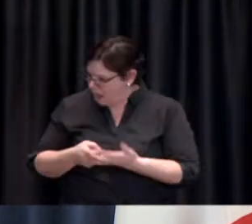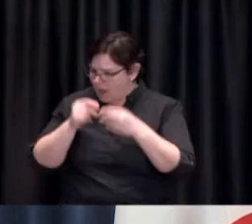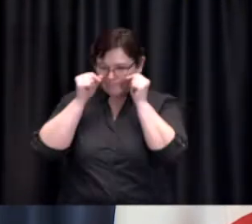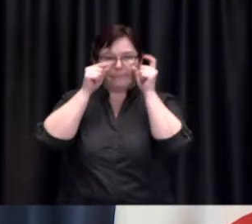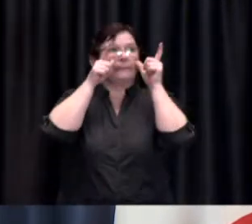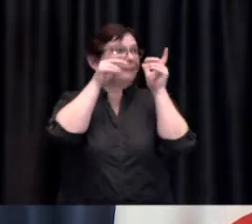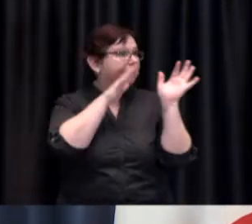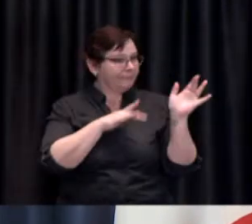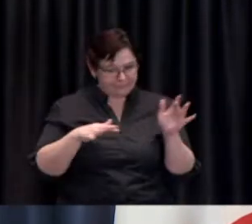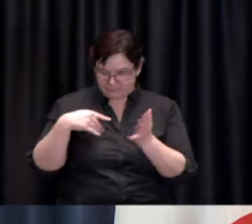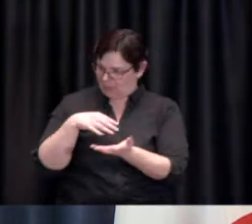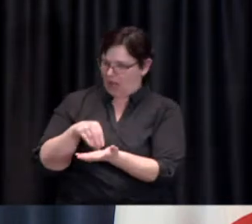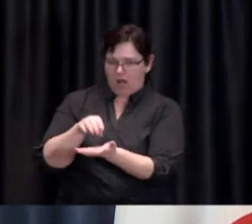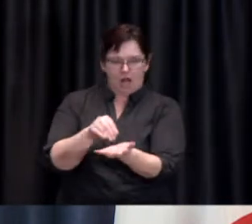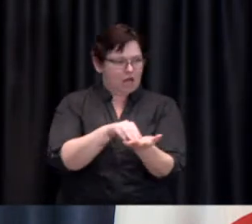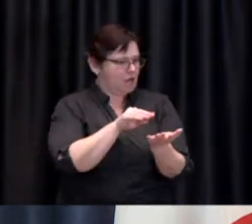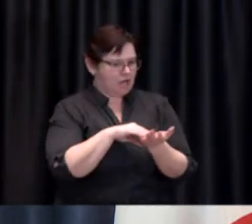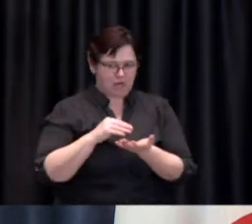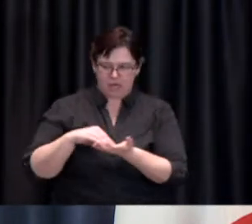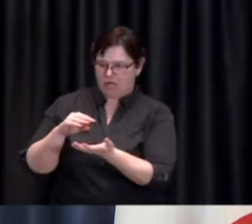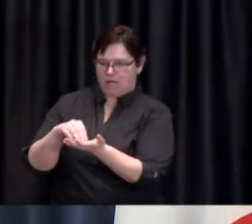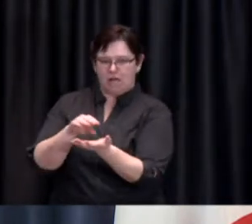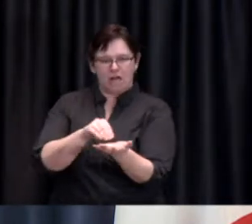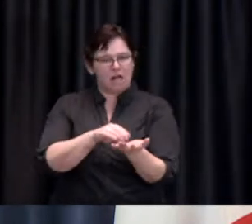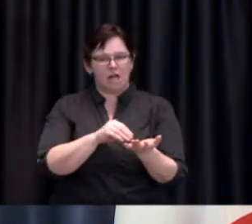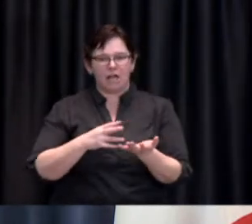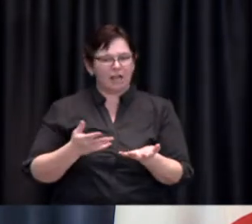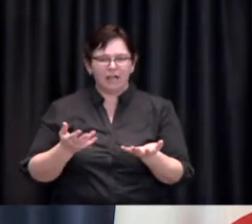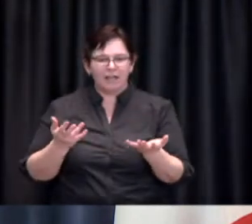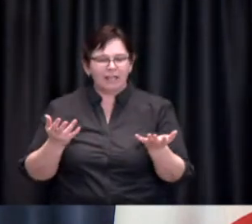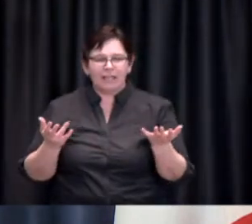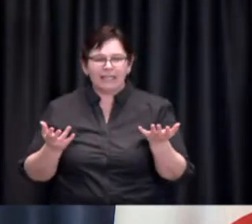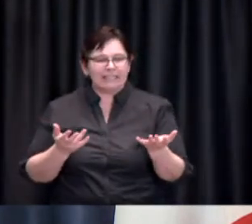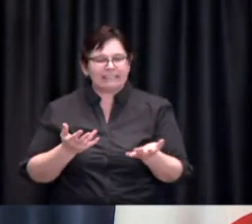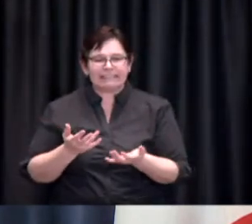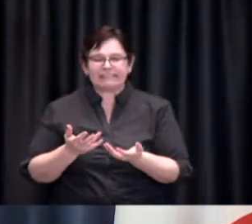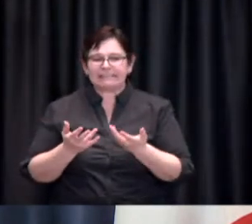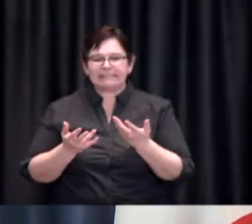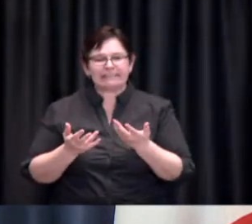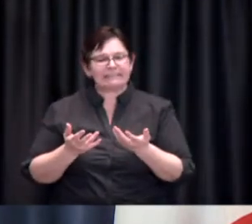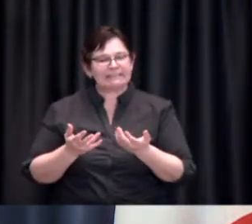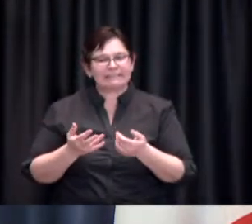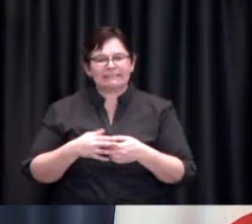response and you know I don't think that that's surprising in the context of a pandemic.